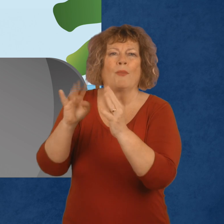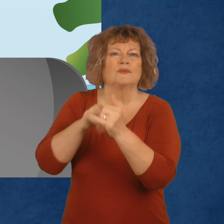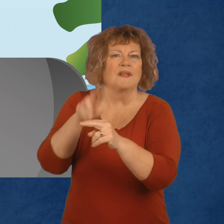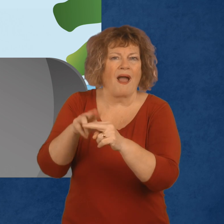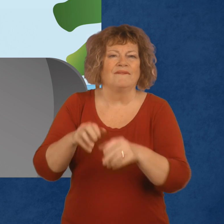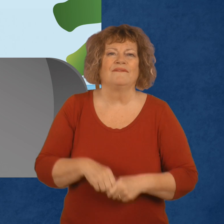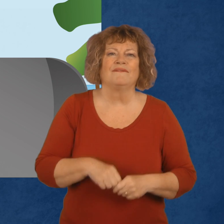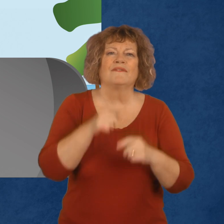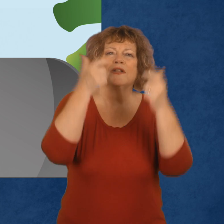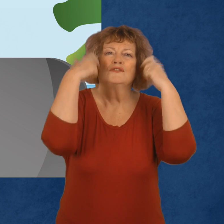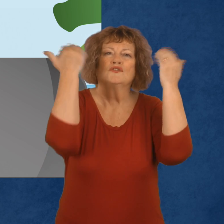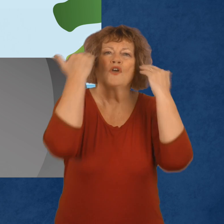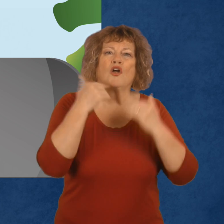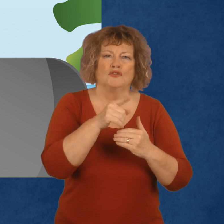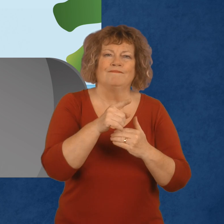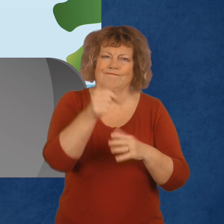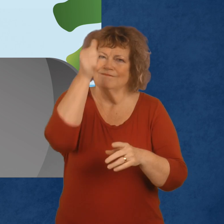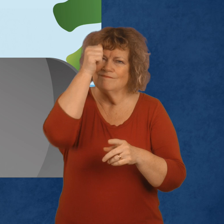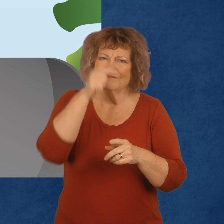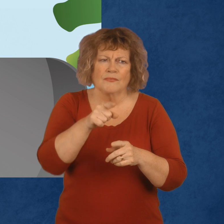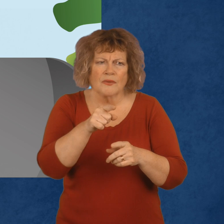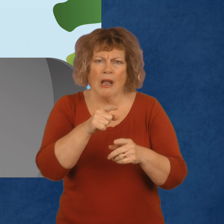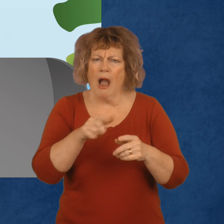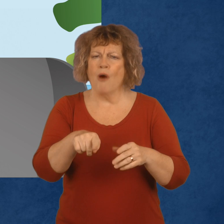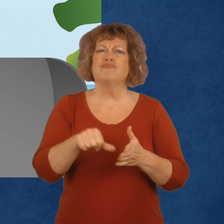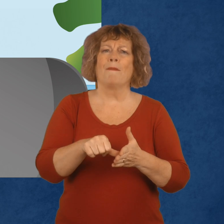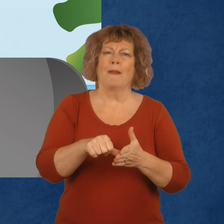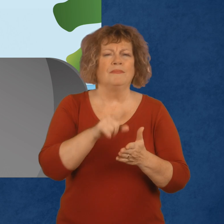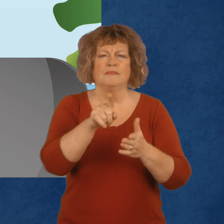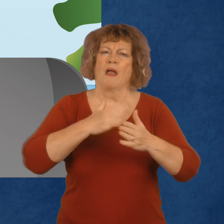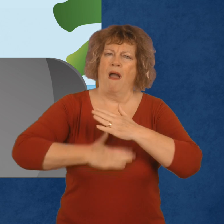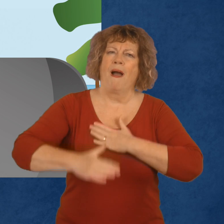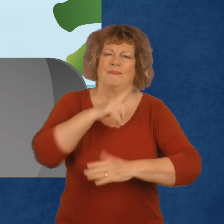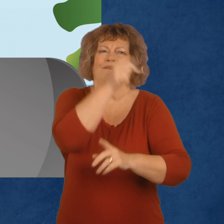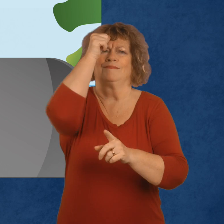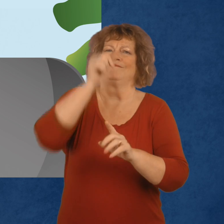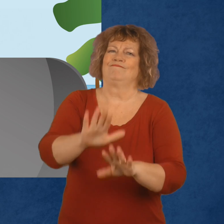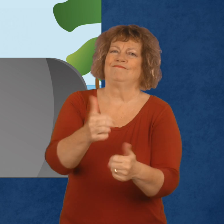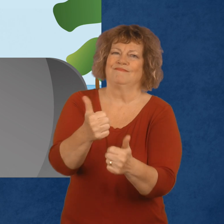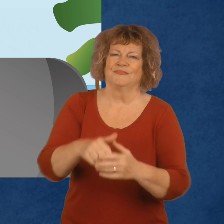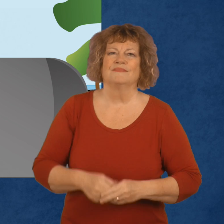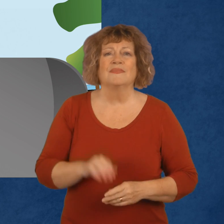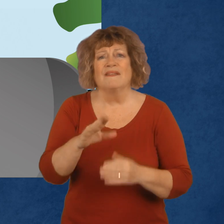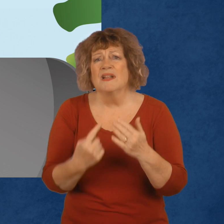so try to stay calm. If necessary, they will stop the hearing and wait for you to re-join.